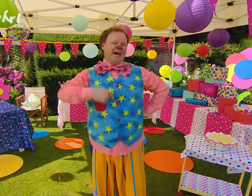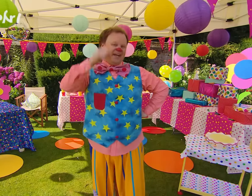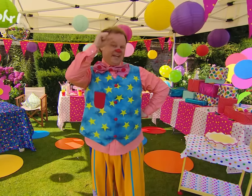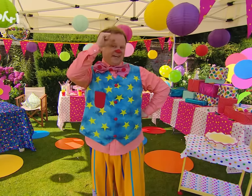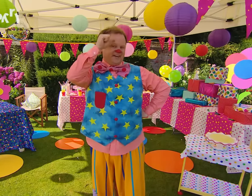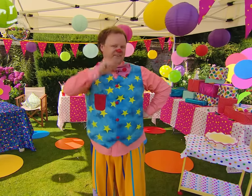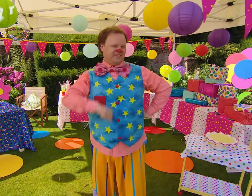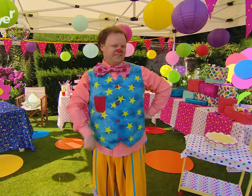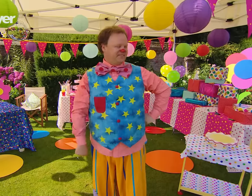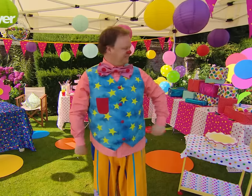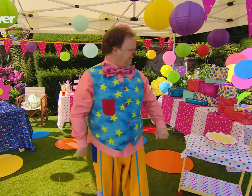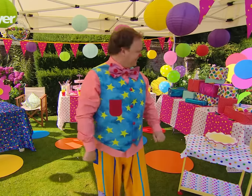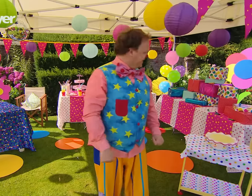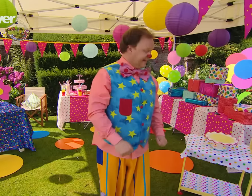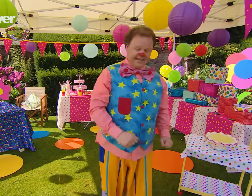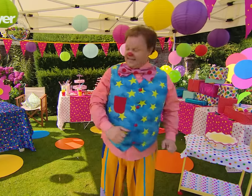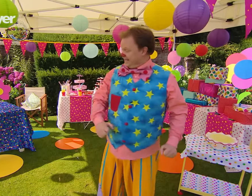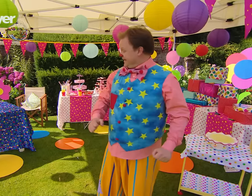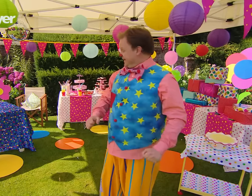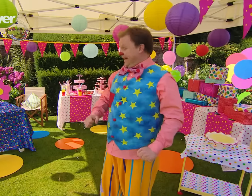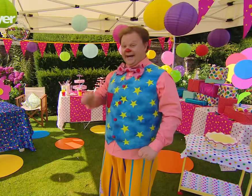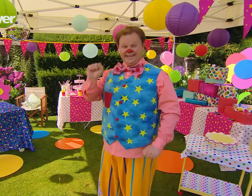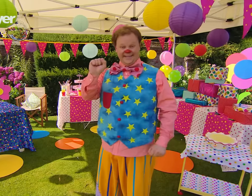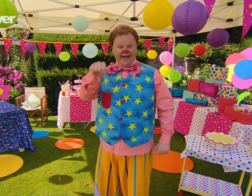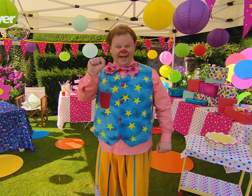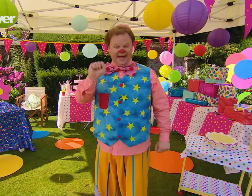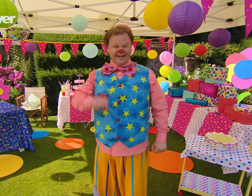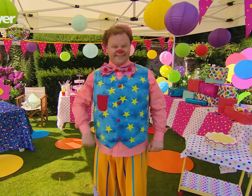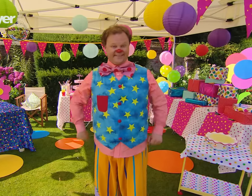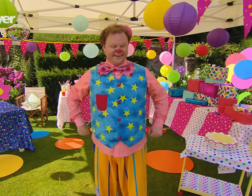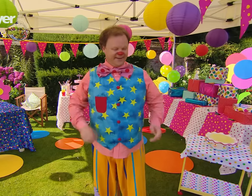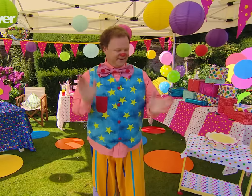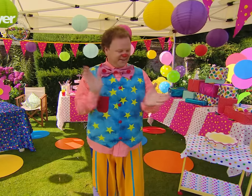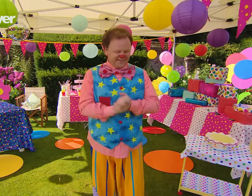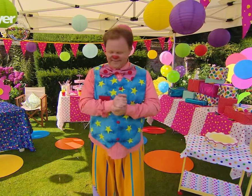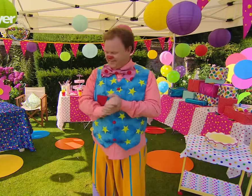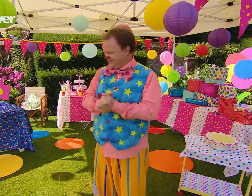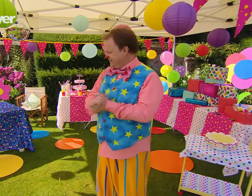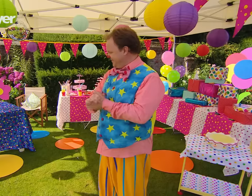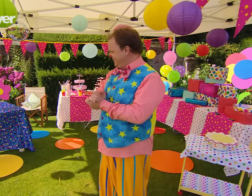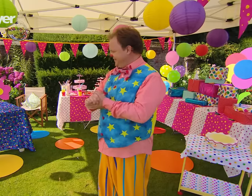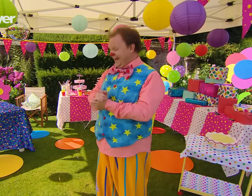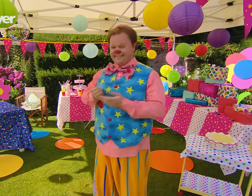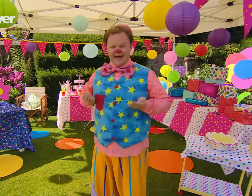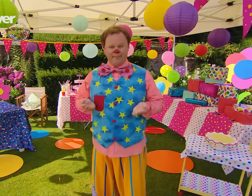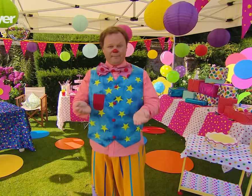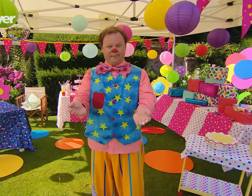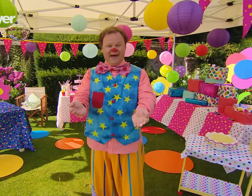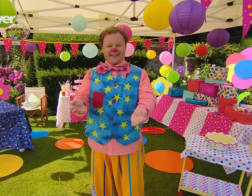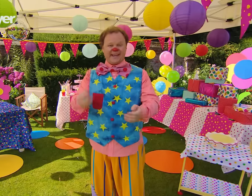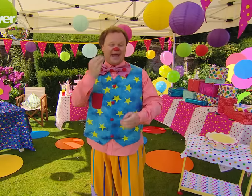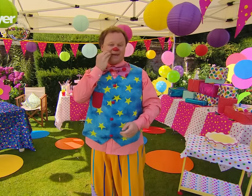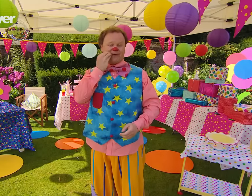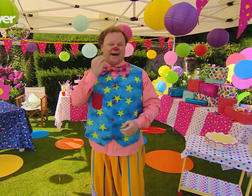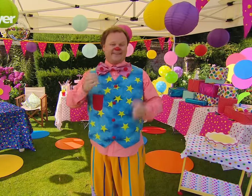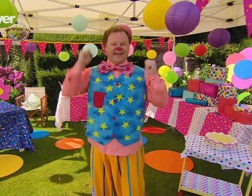i know are you ready for the party uh yes what kind of party is it it's a birthday party